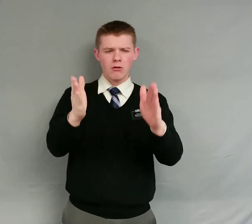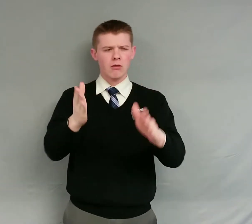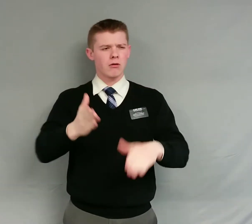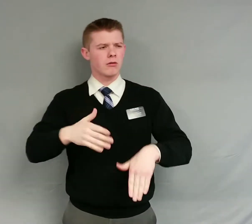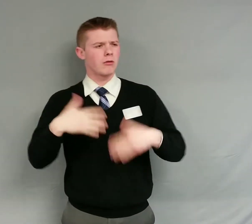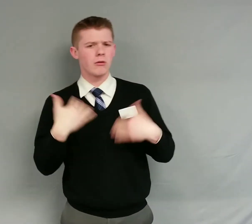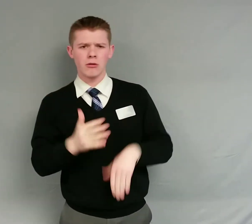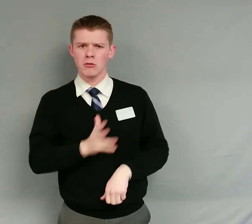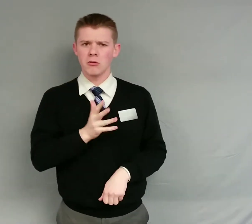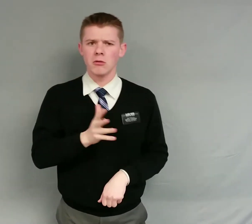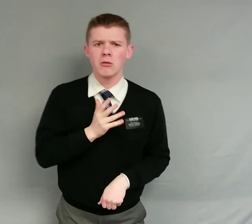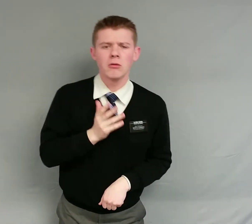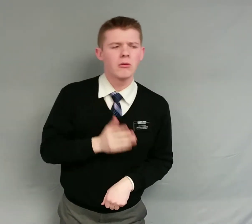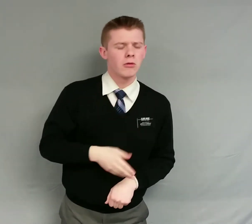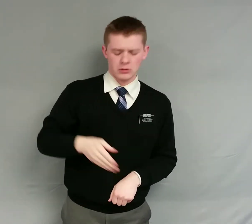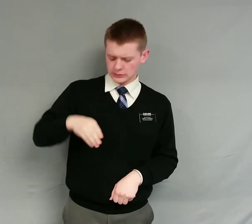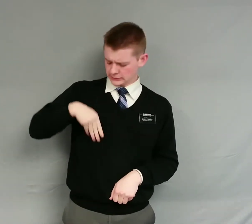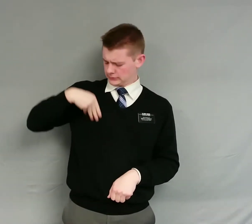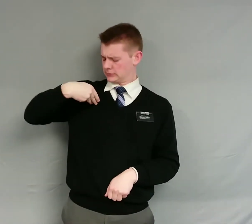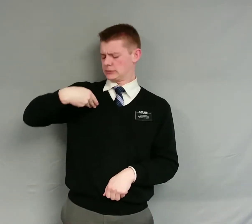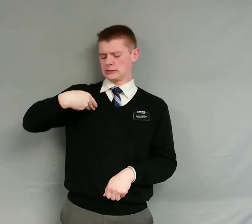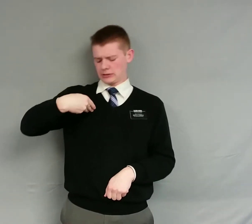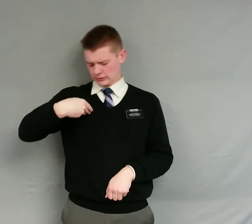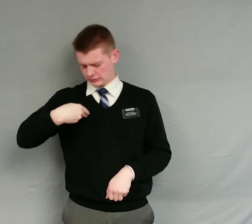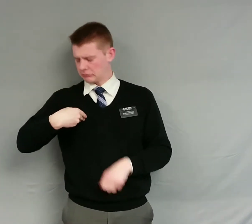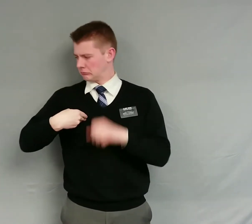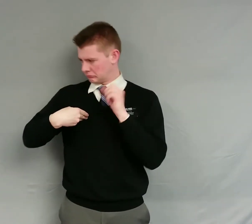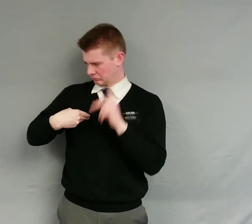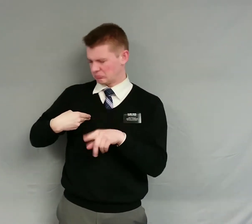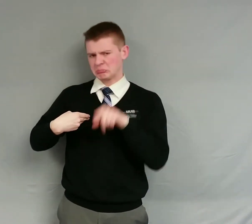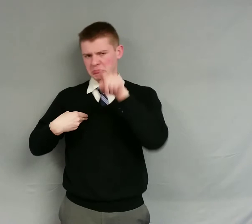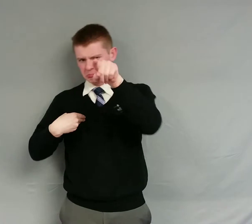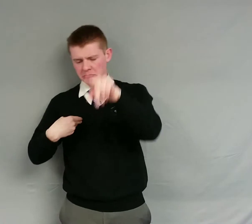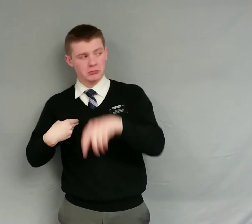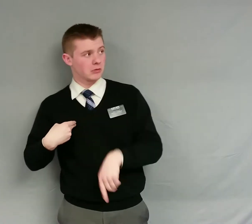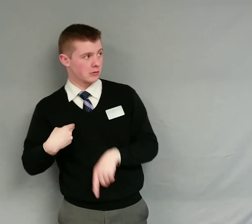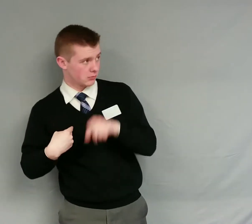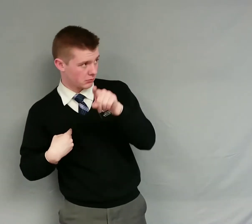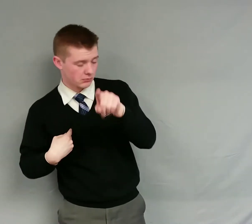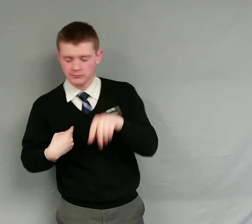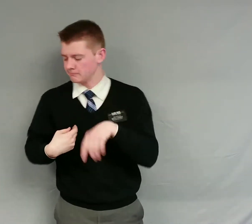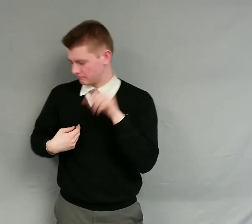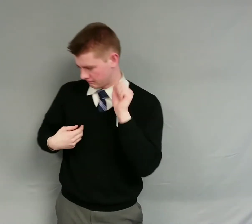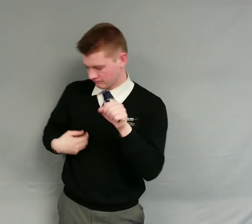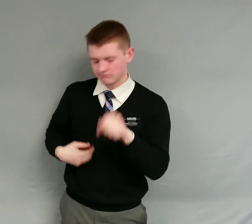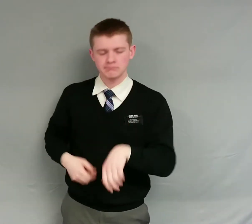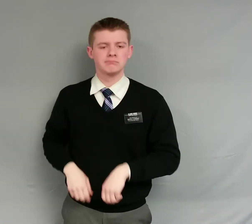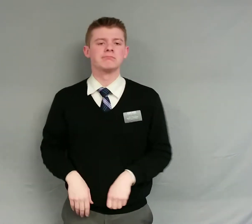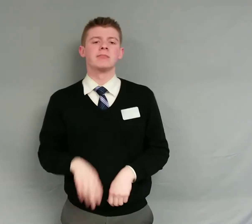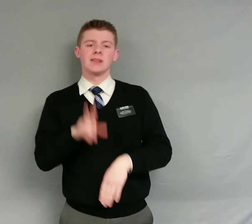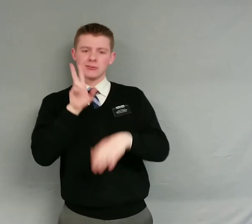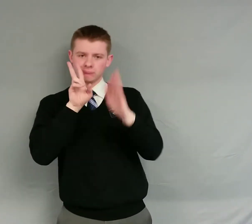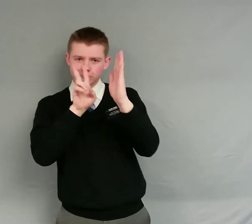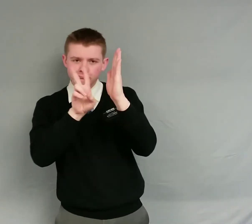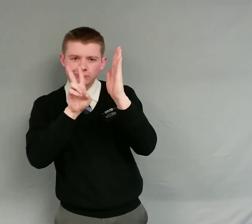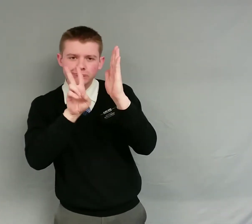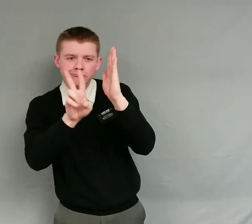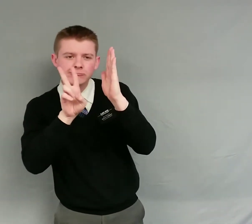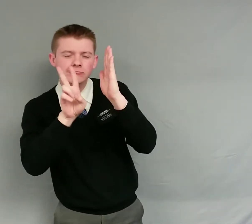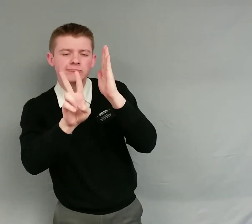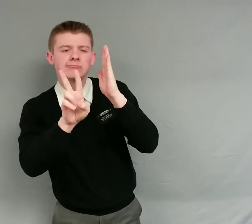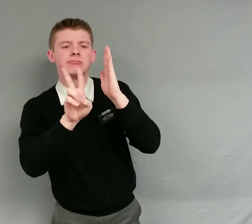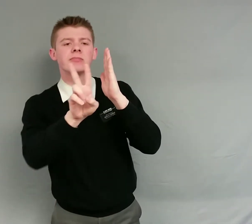decorative interior of the hotel hallway. As they made their way down the hall, the man pulled out the room key and checked the number.